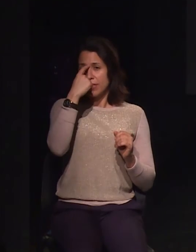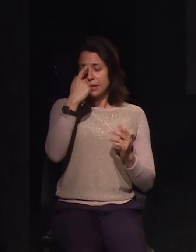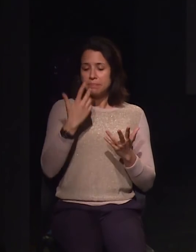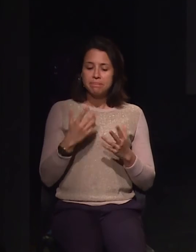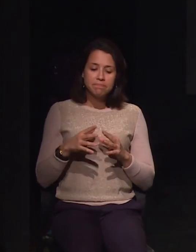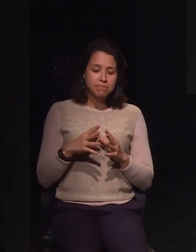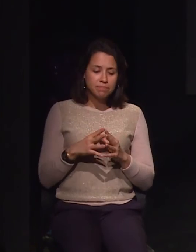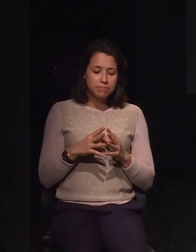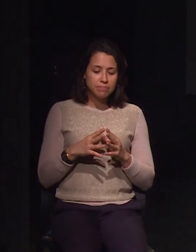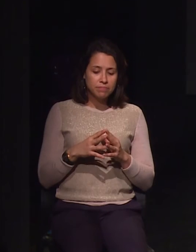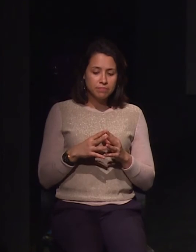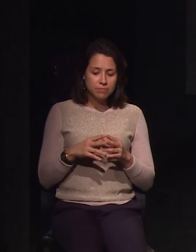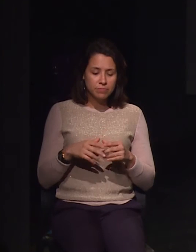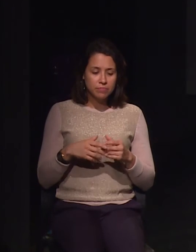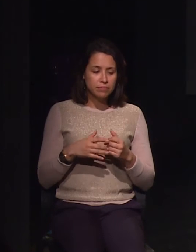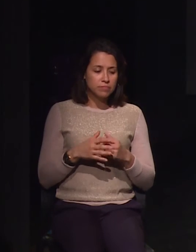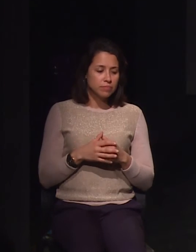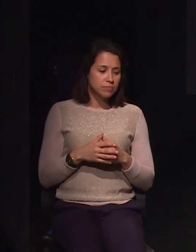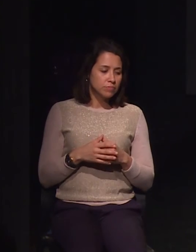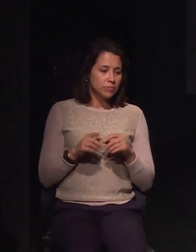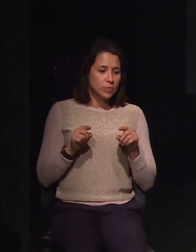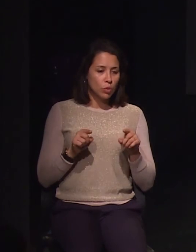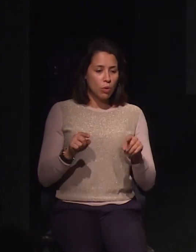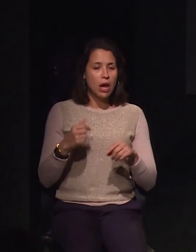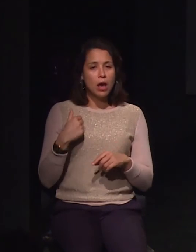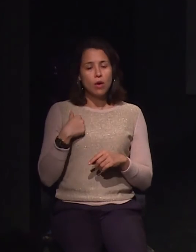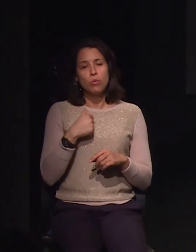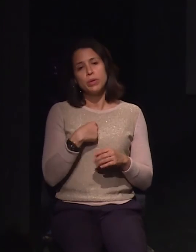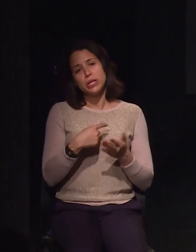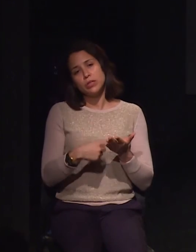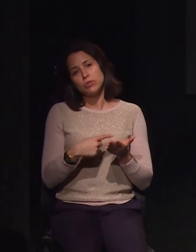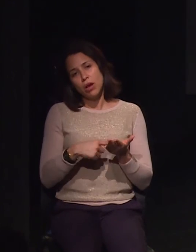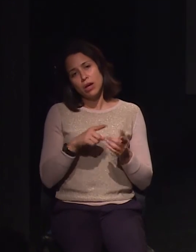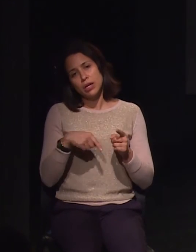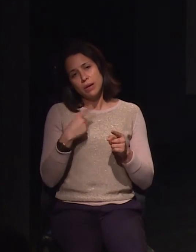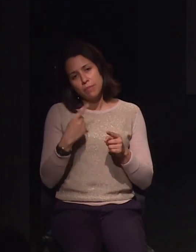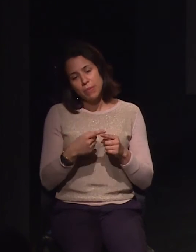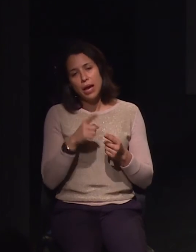While we talk about the cosmopolitan value of the arts and entrepreneurialism and the